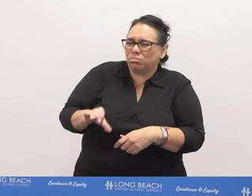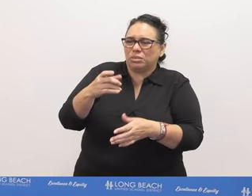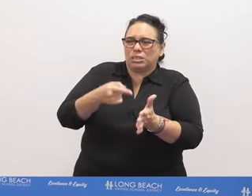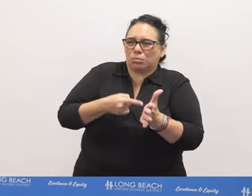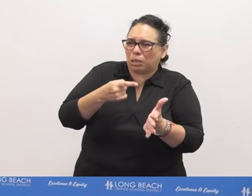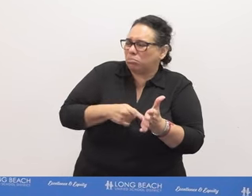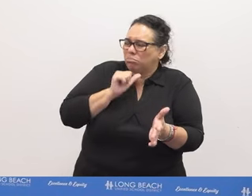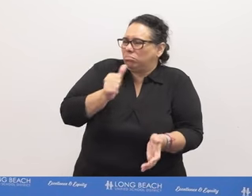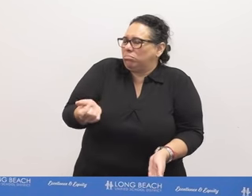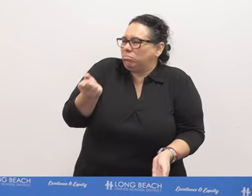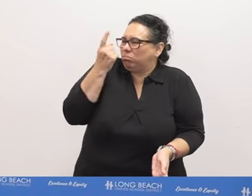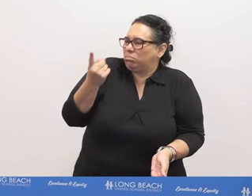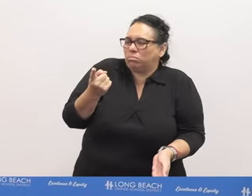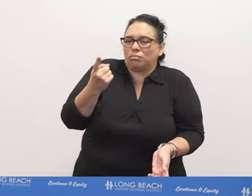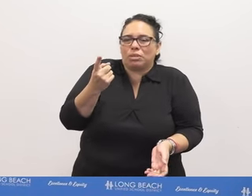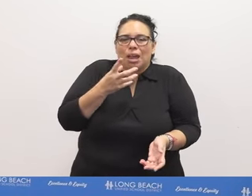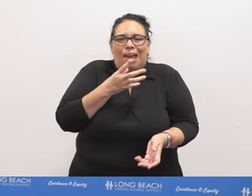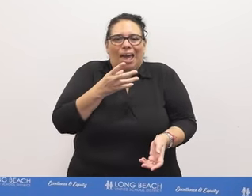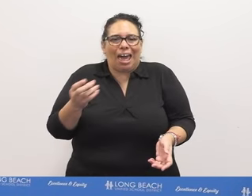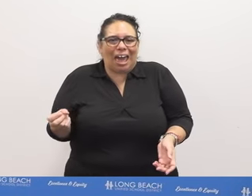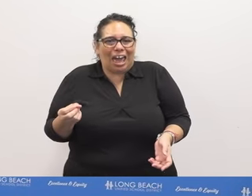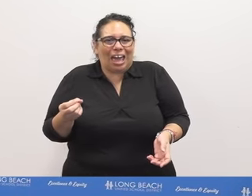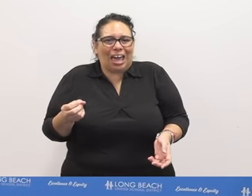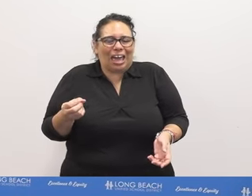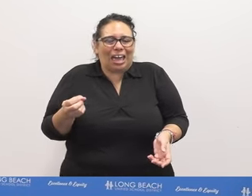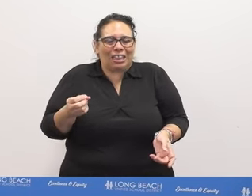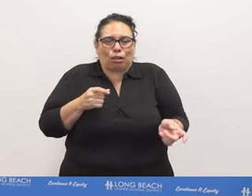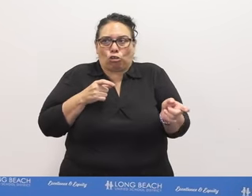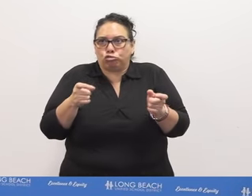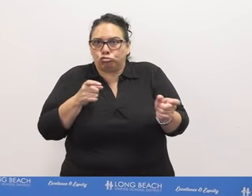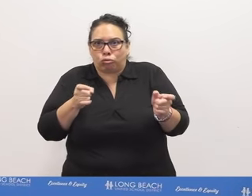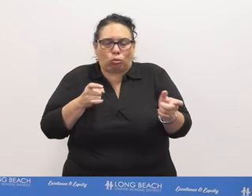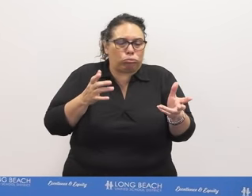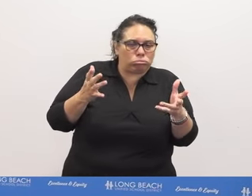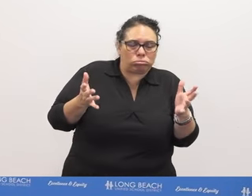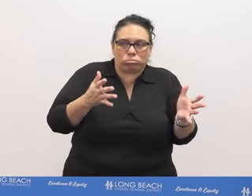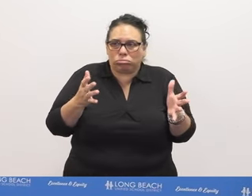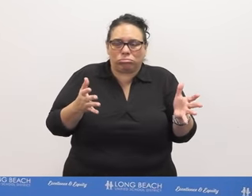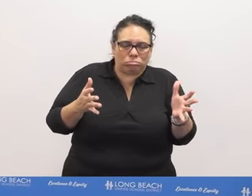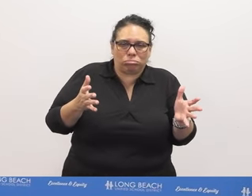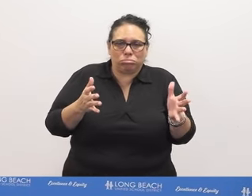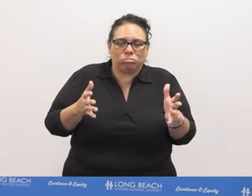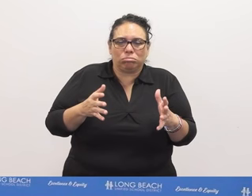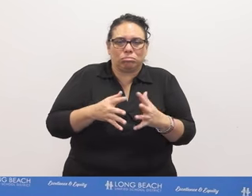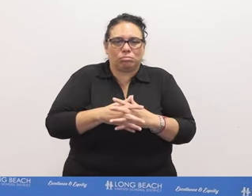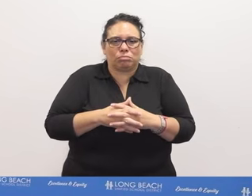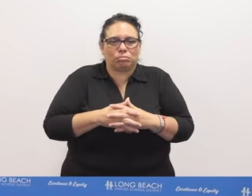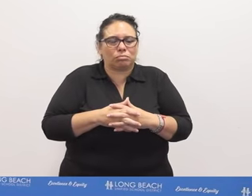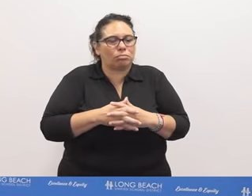[Winston] Like the hackers intros and all the. [Erik Miller] Right, that part too. From an academic standpoint,